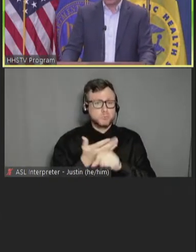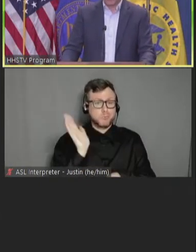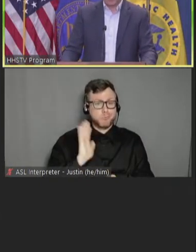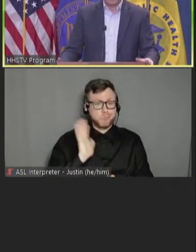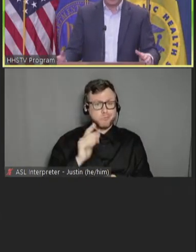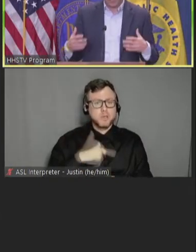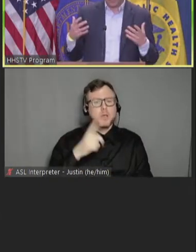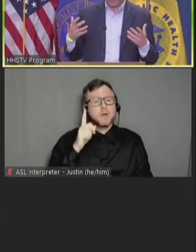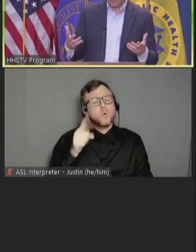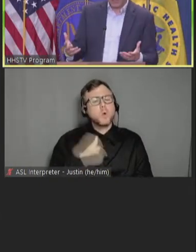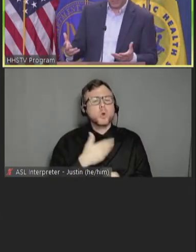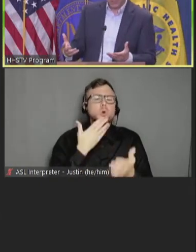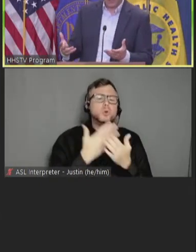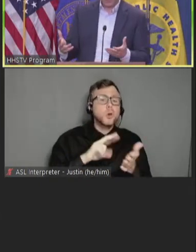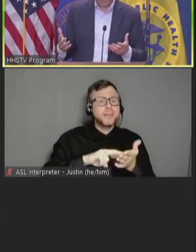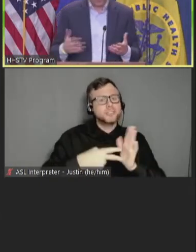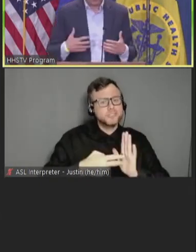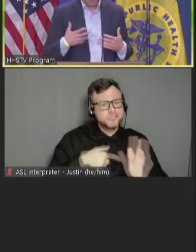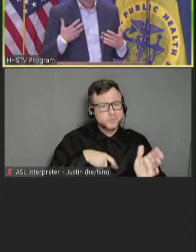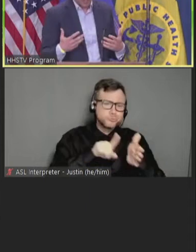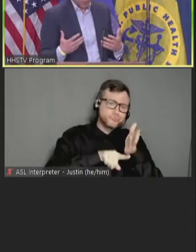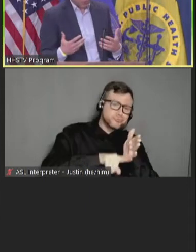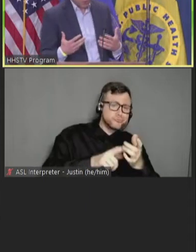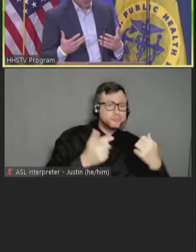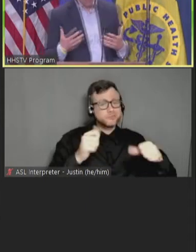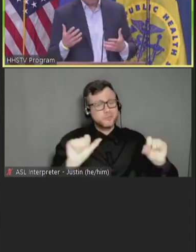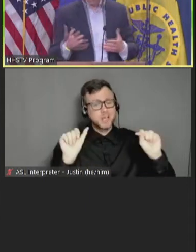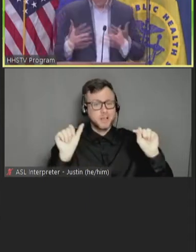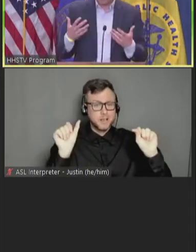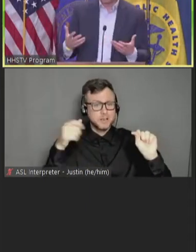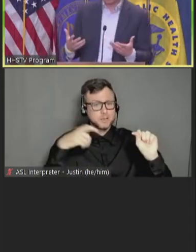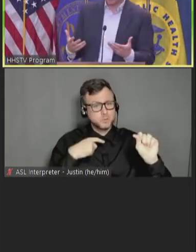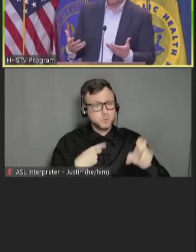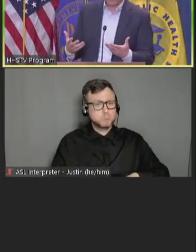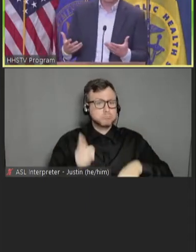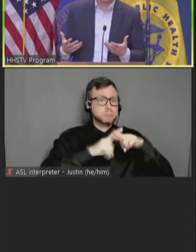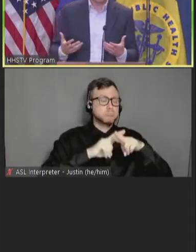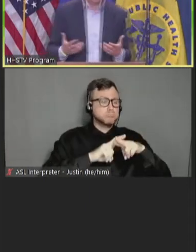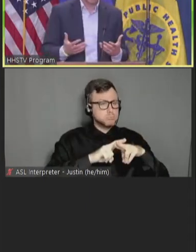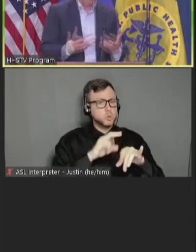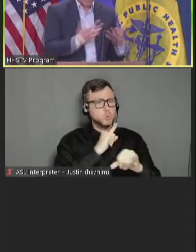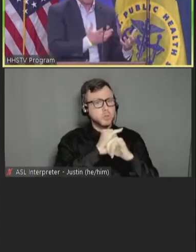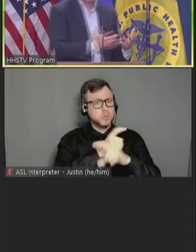well-intentioned researchers who are just looking to boost immune responses to the antigen that